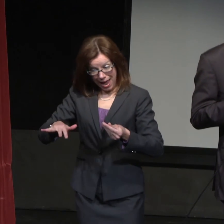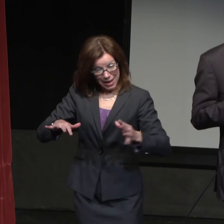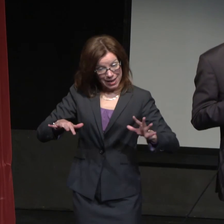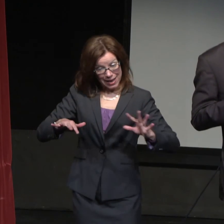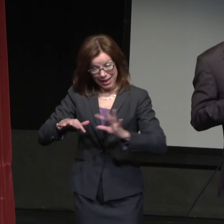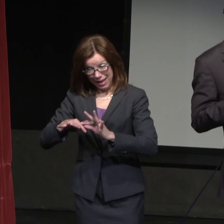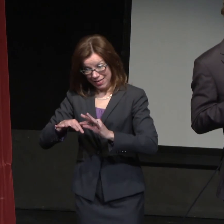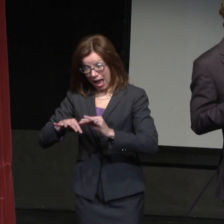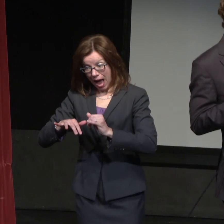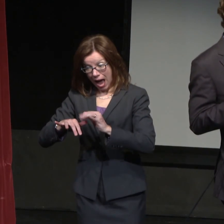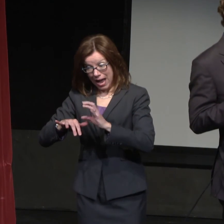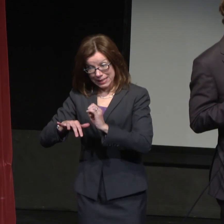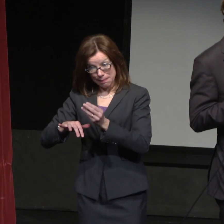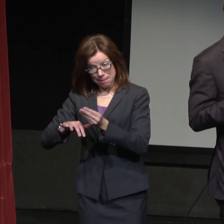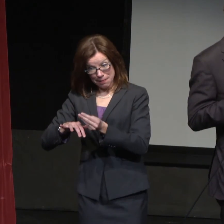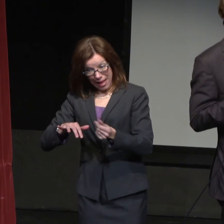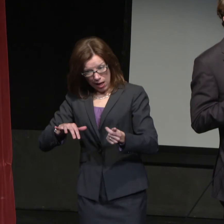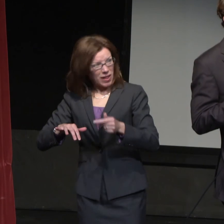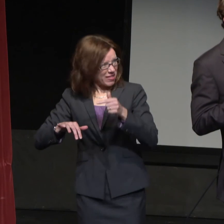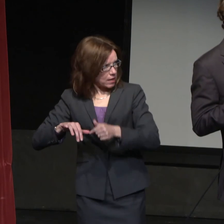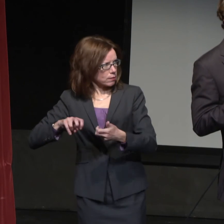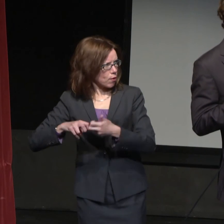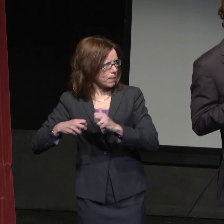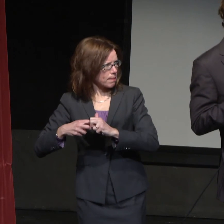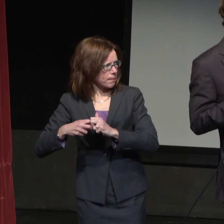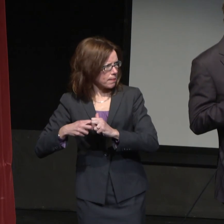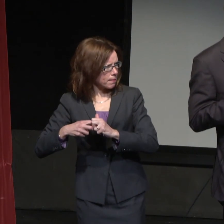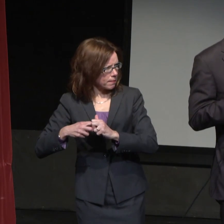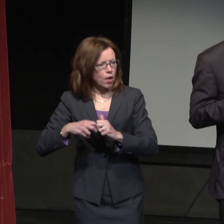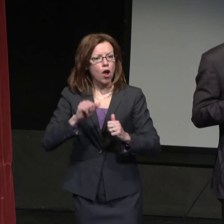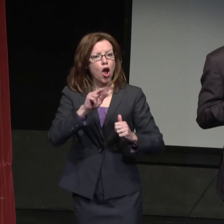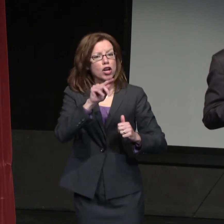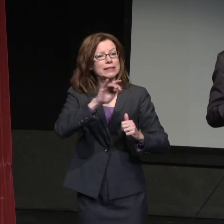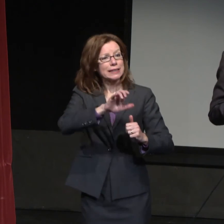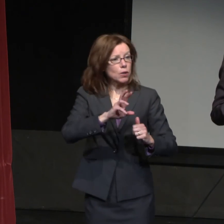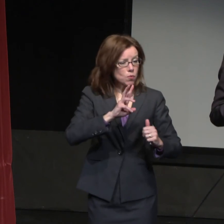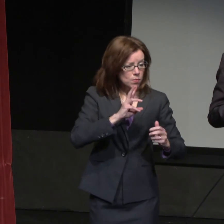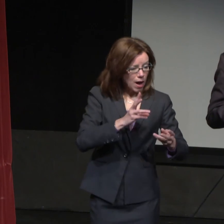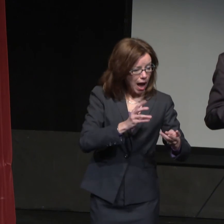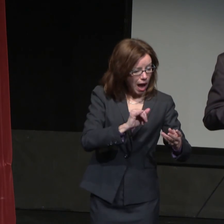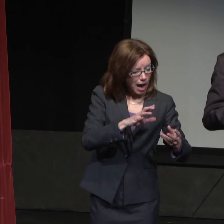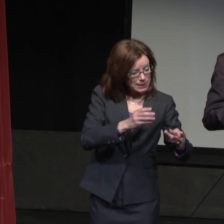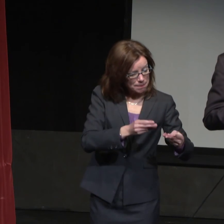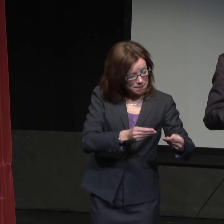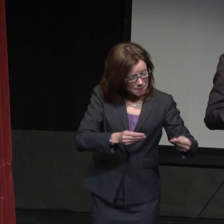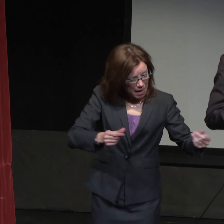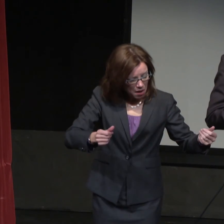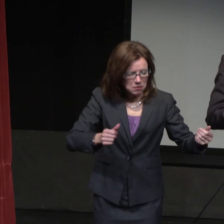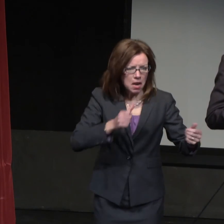The ice melting in the Arctic is not a problem for sea level rise, it's a problem for other things.